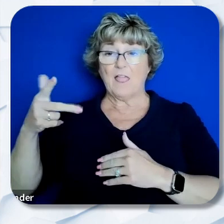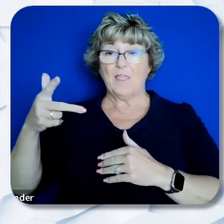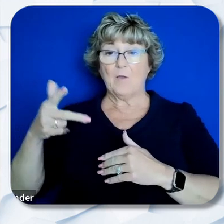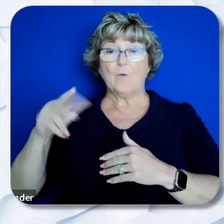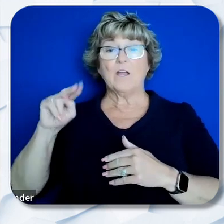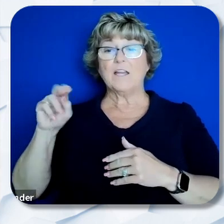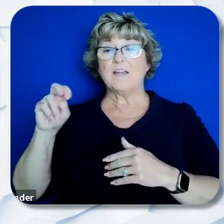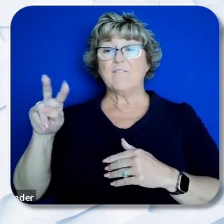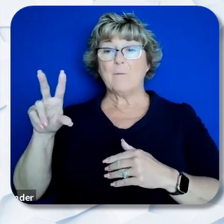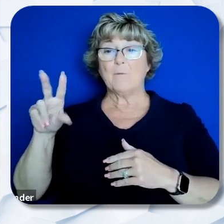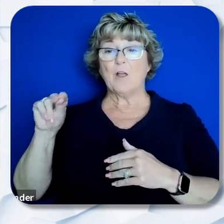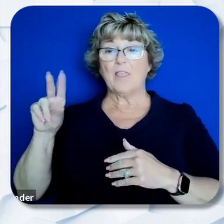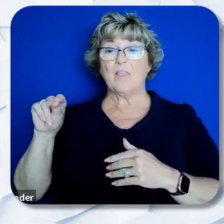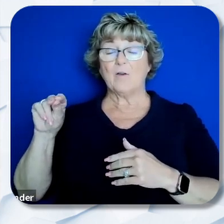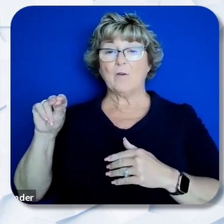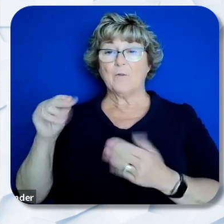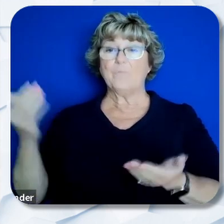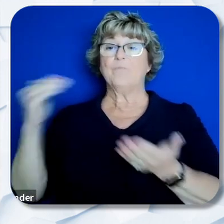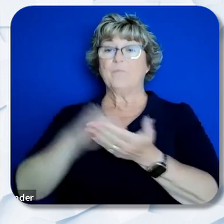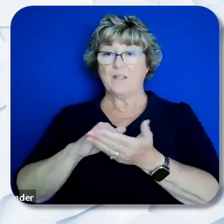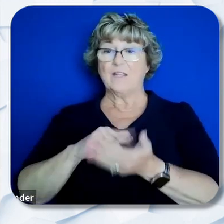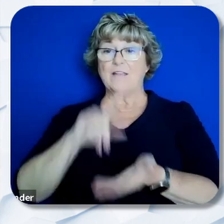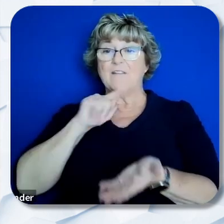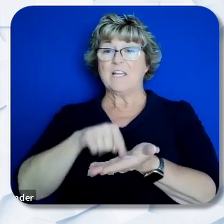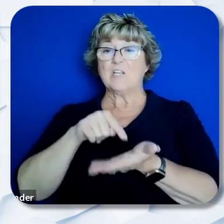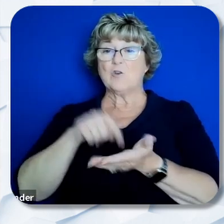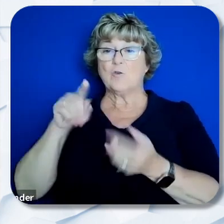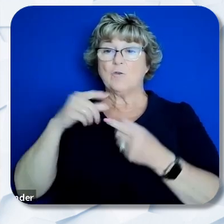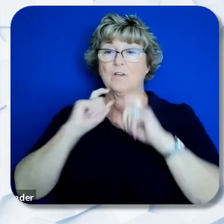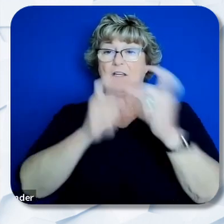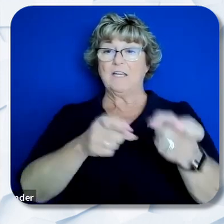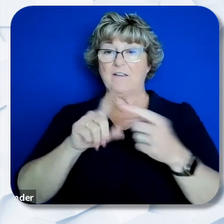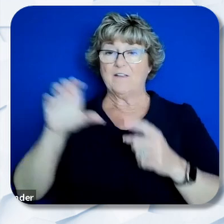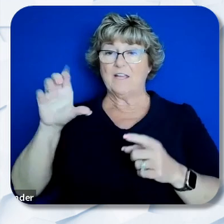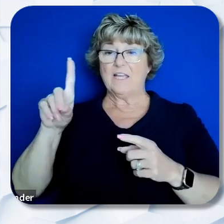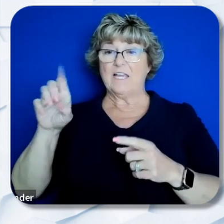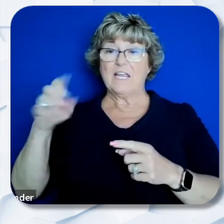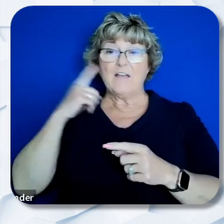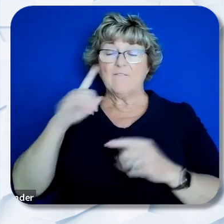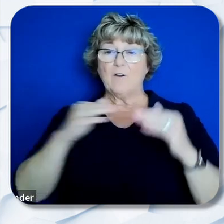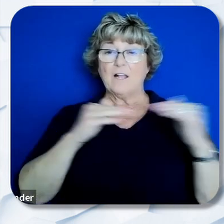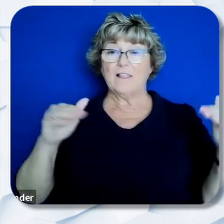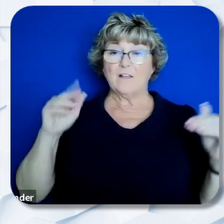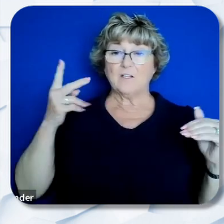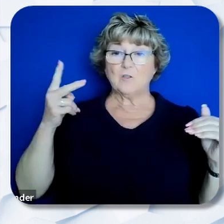30th, again those plans are due to CDE. But only for Targeted Levels 1 and 2, you're going